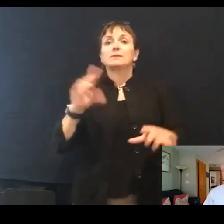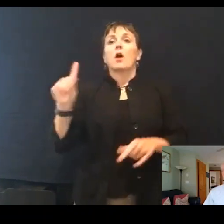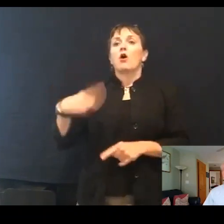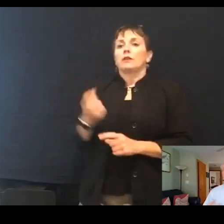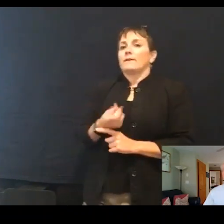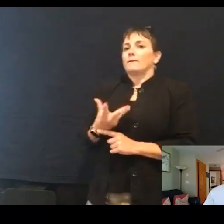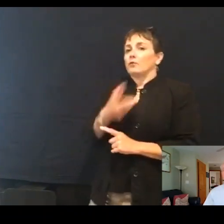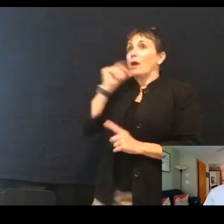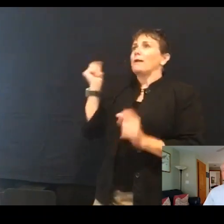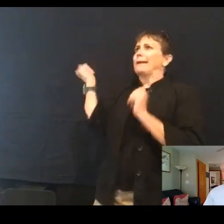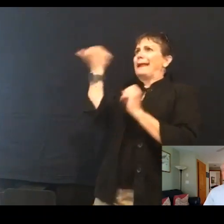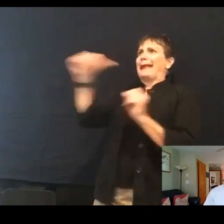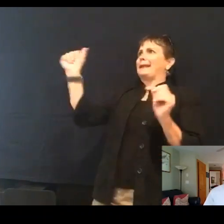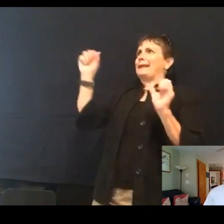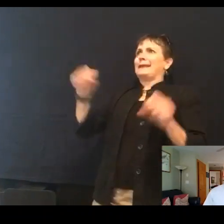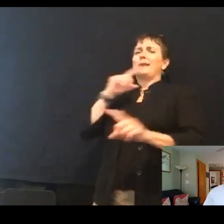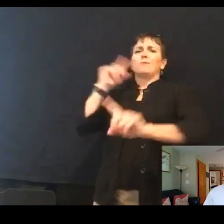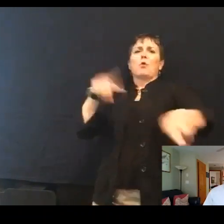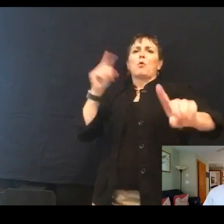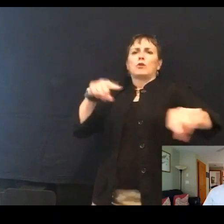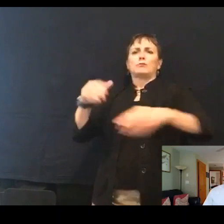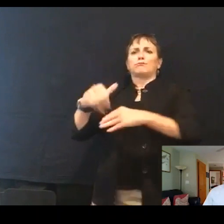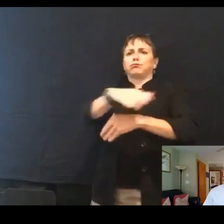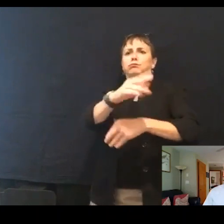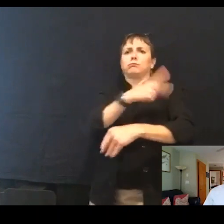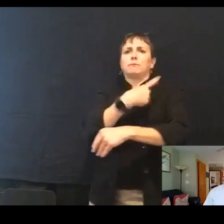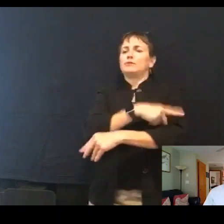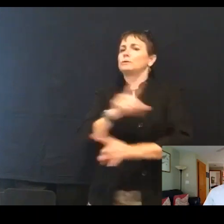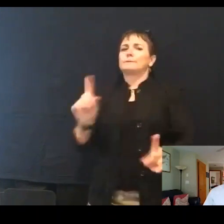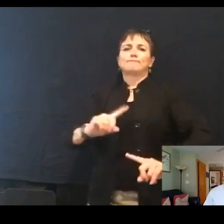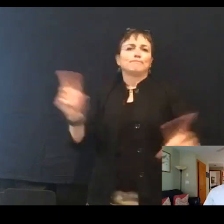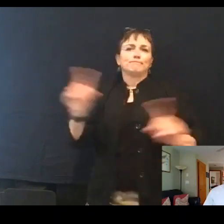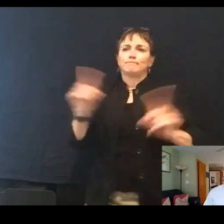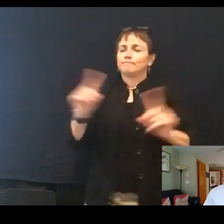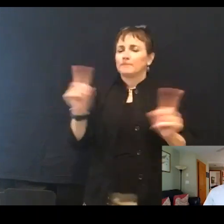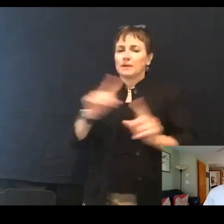because of the way the administrative organization was set up.